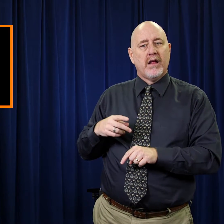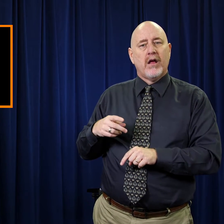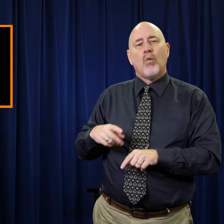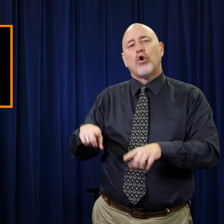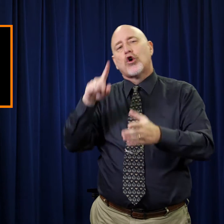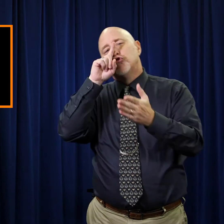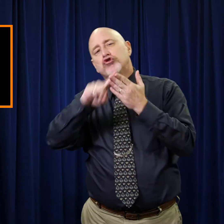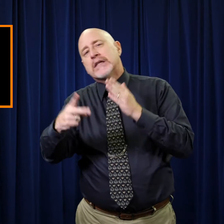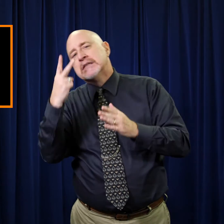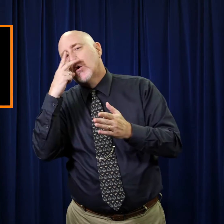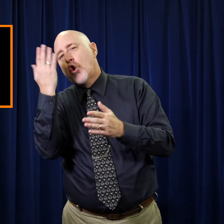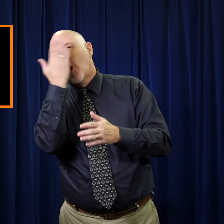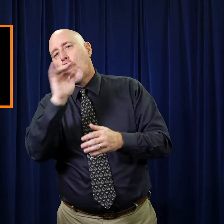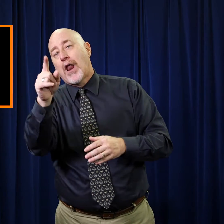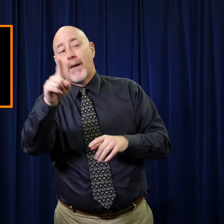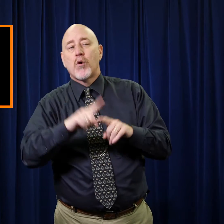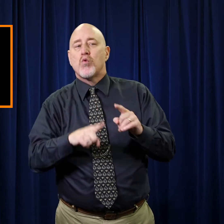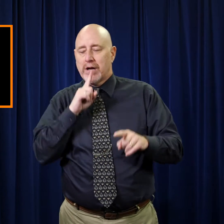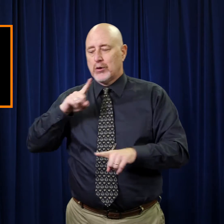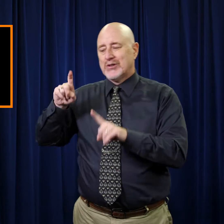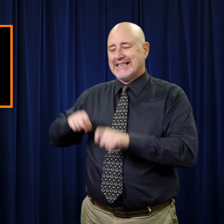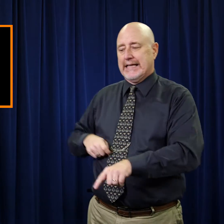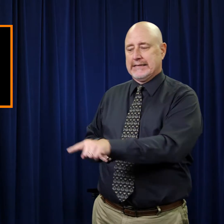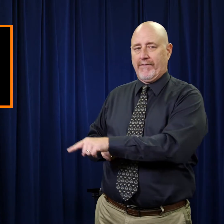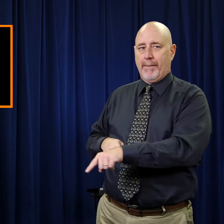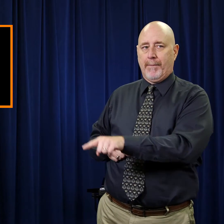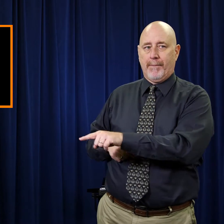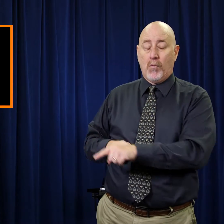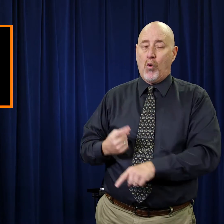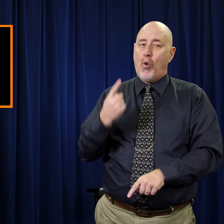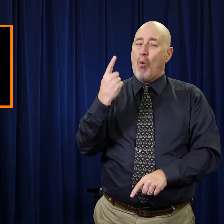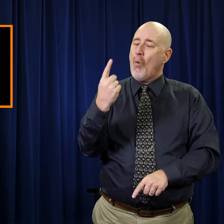as a test of Canaan. "We'll go check it out." But it was actually a test of them.